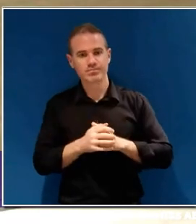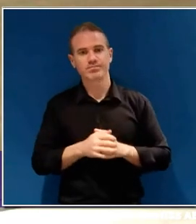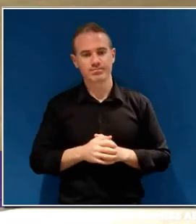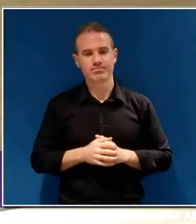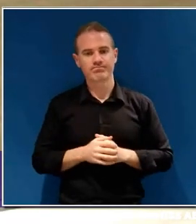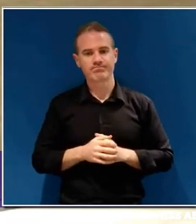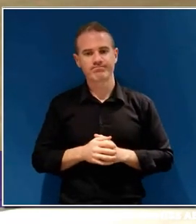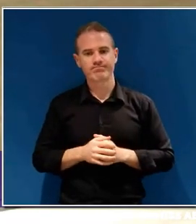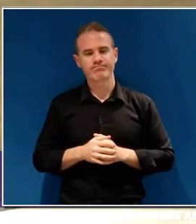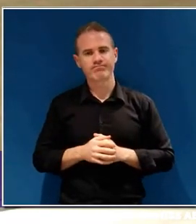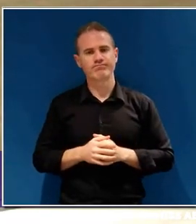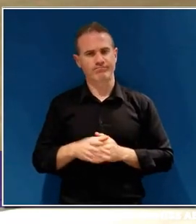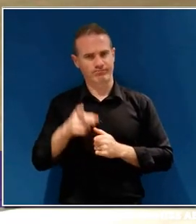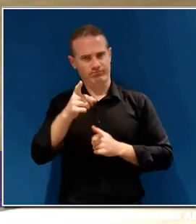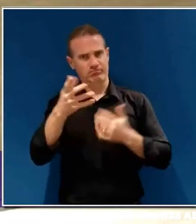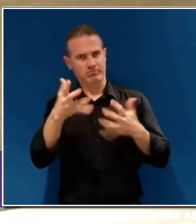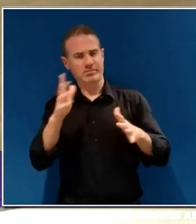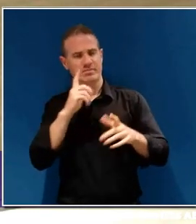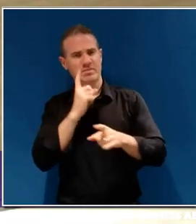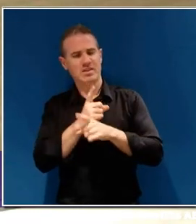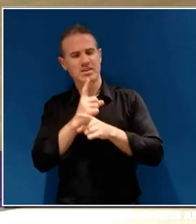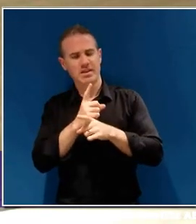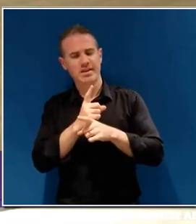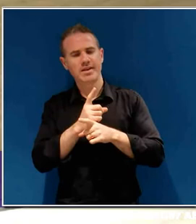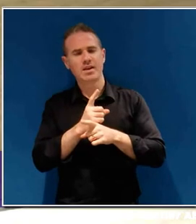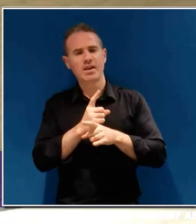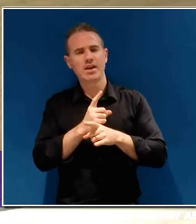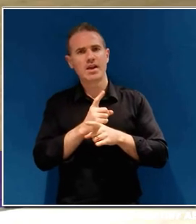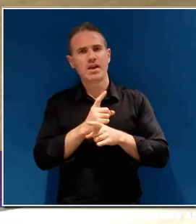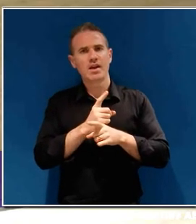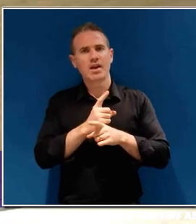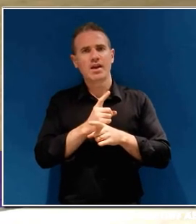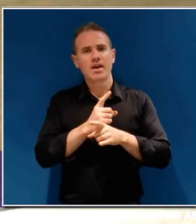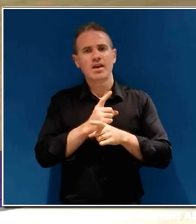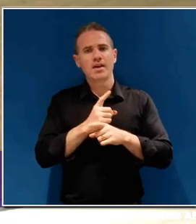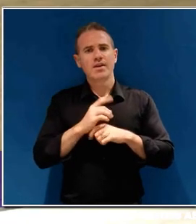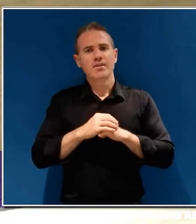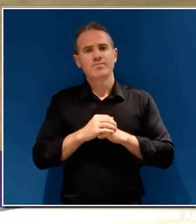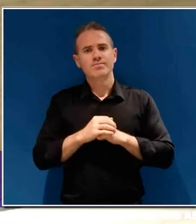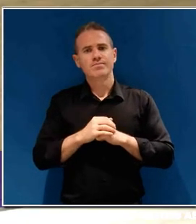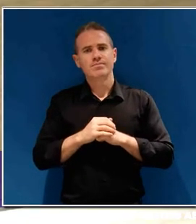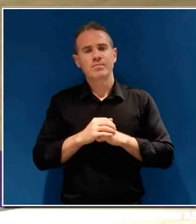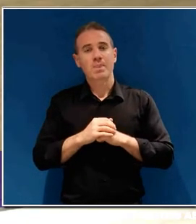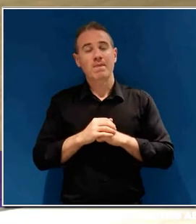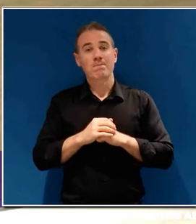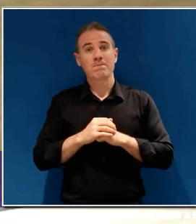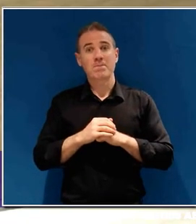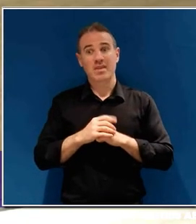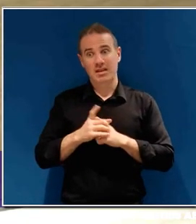that exclusionary - sorry, exclusionary discipline has no part to play